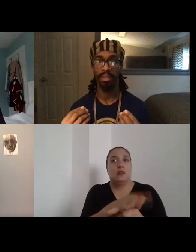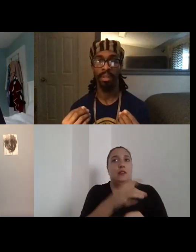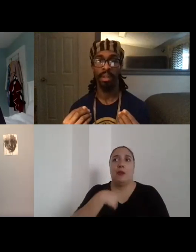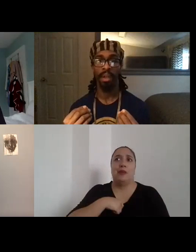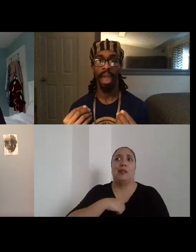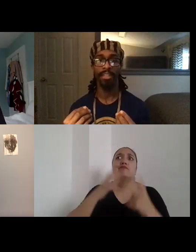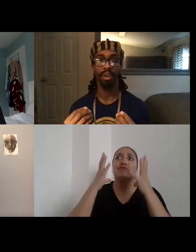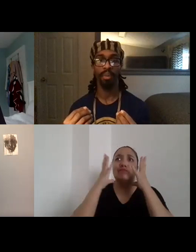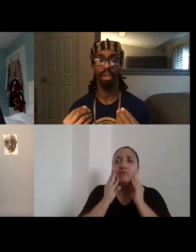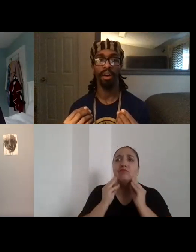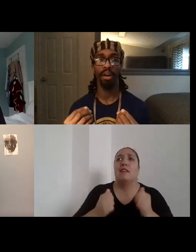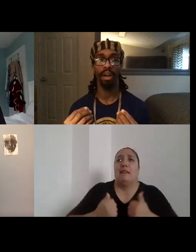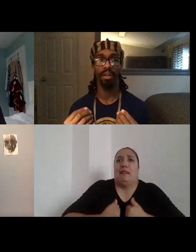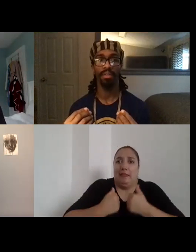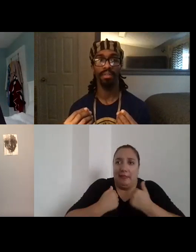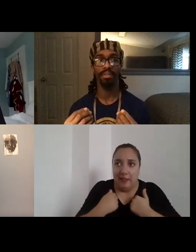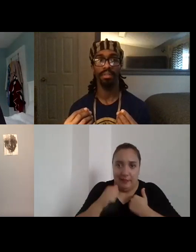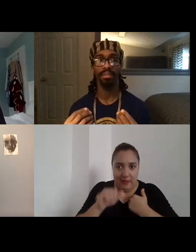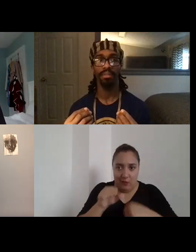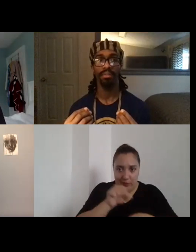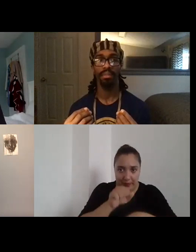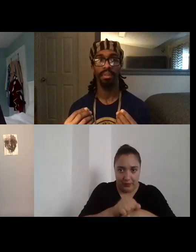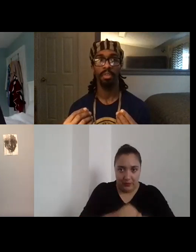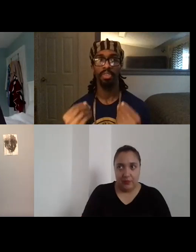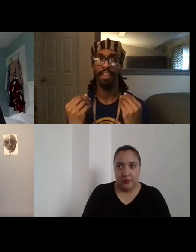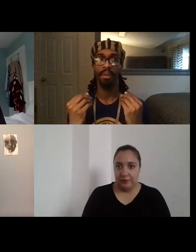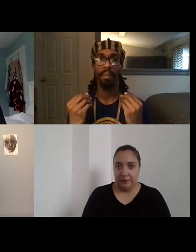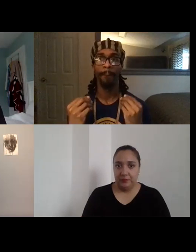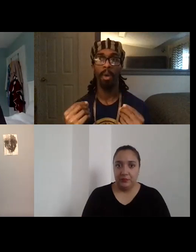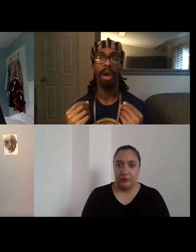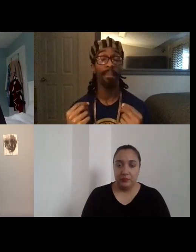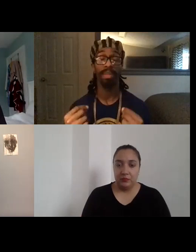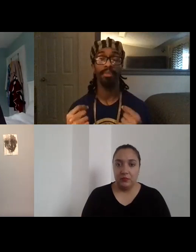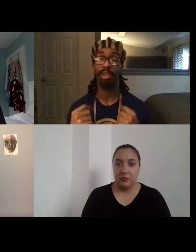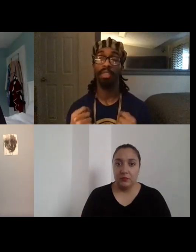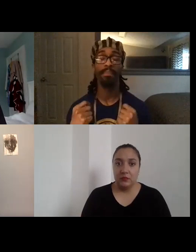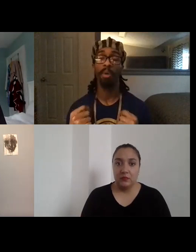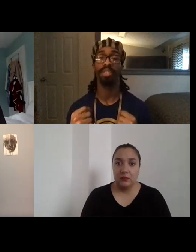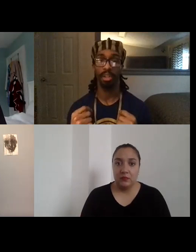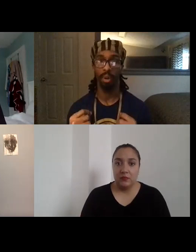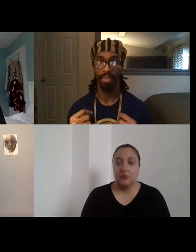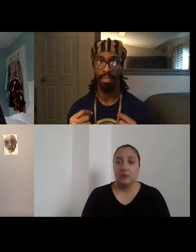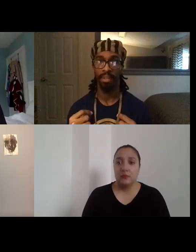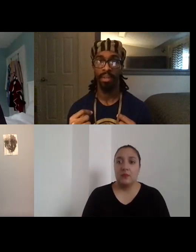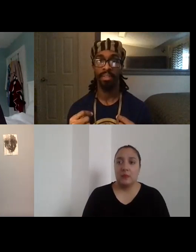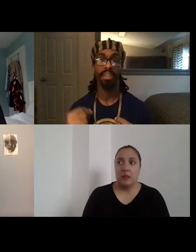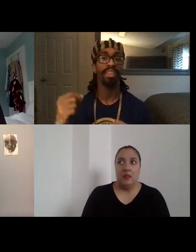So we are -- I believe we are the most equipped to think